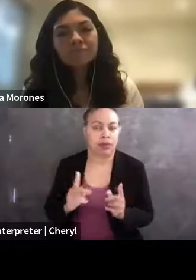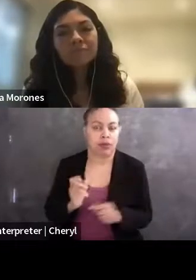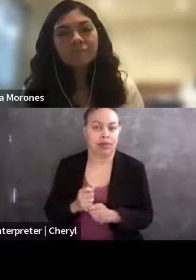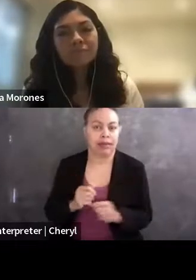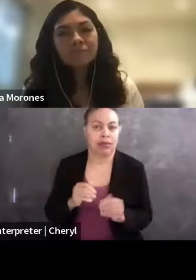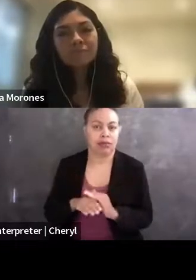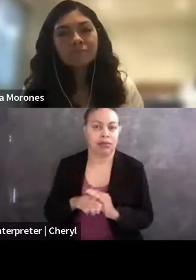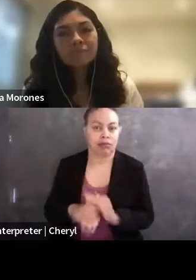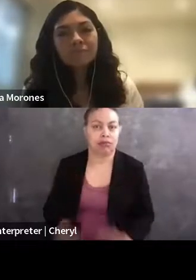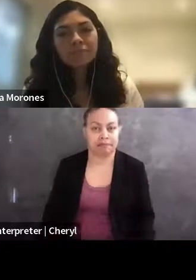100%.